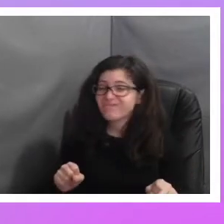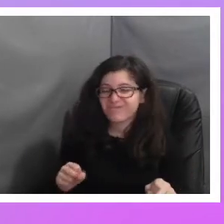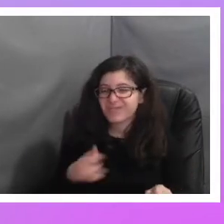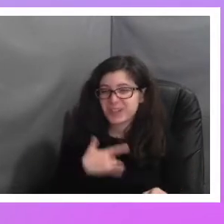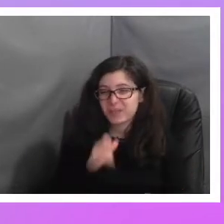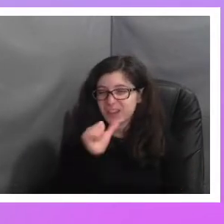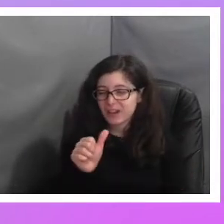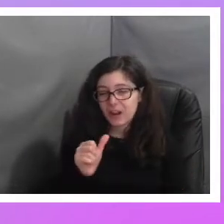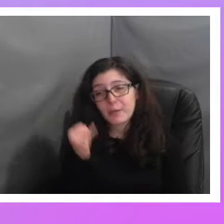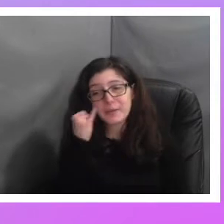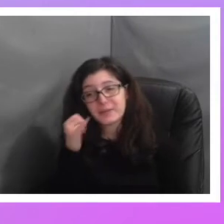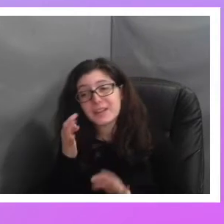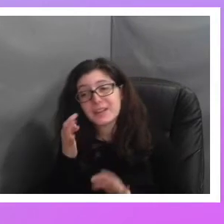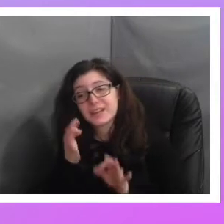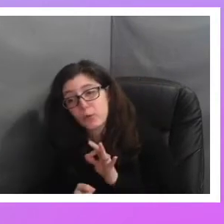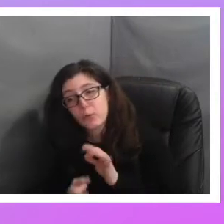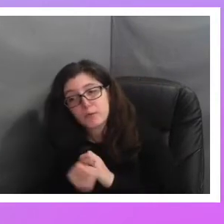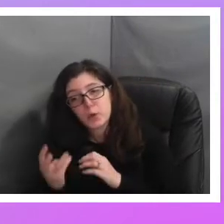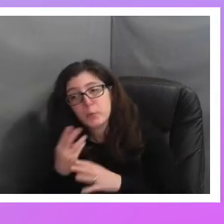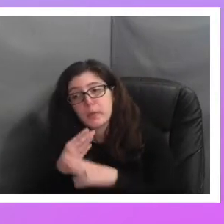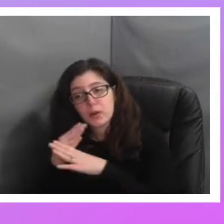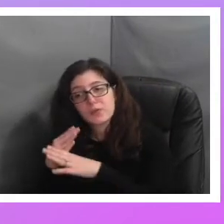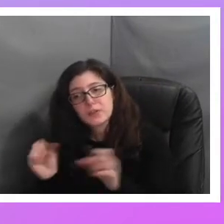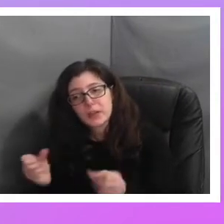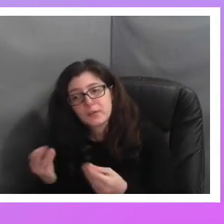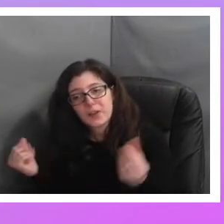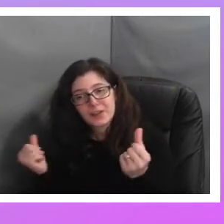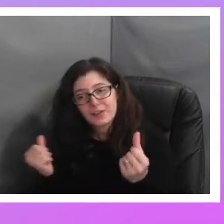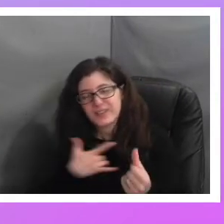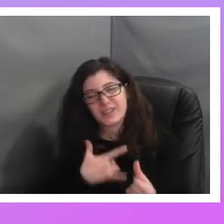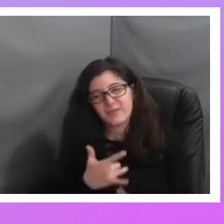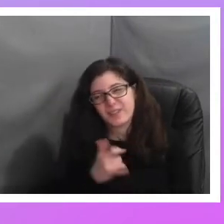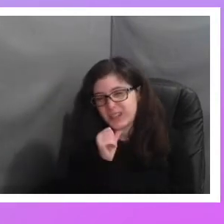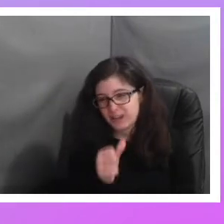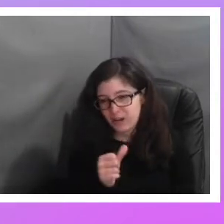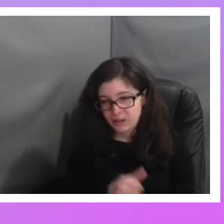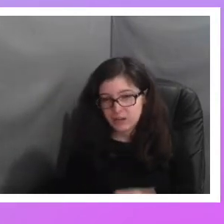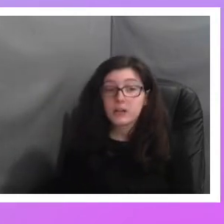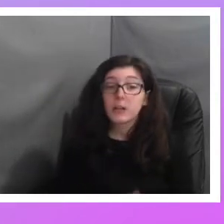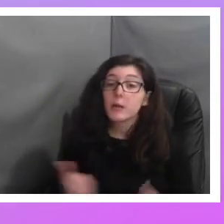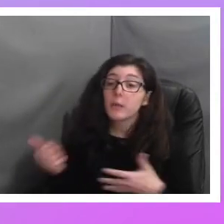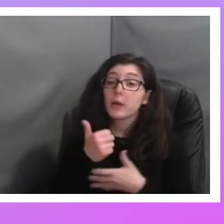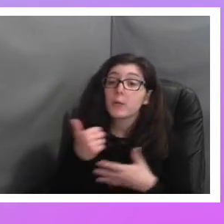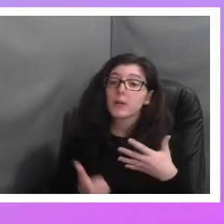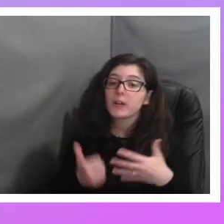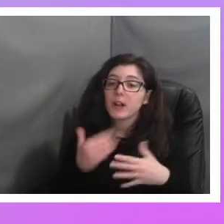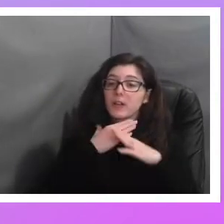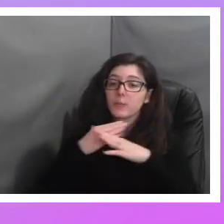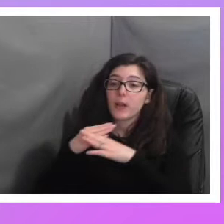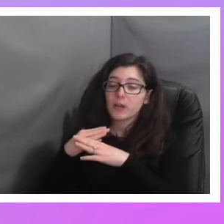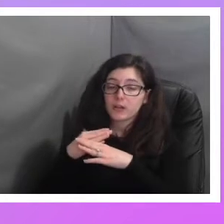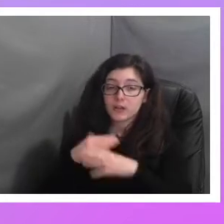but very often you can't fix it all in one day, so prioritizing the barriers, what are the ones that are going to affect